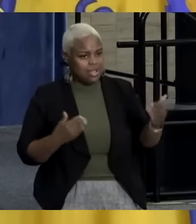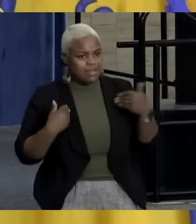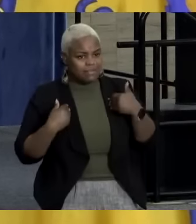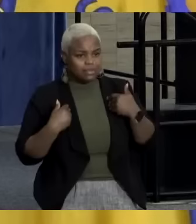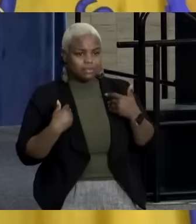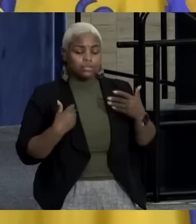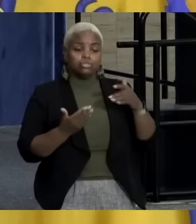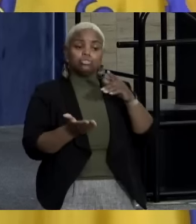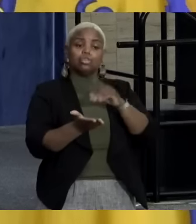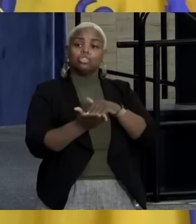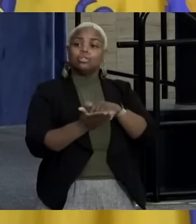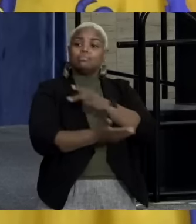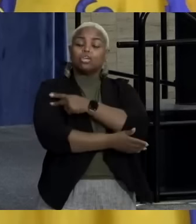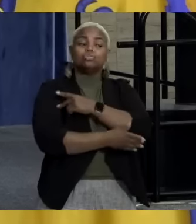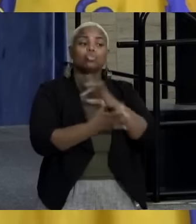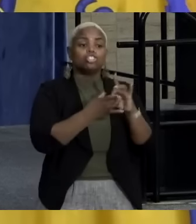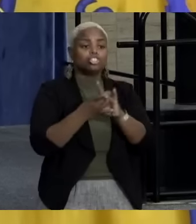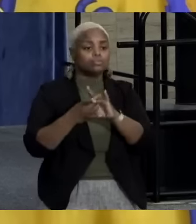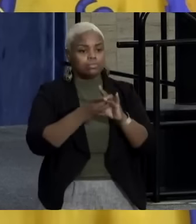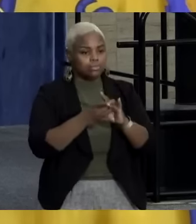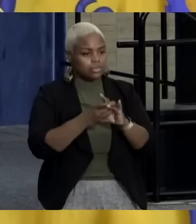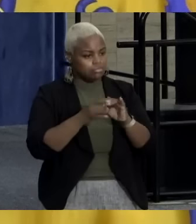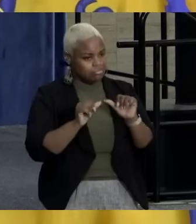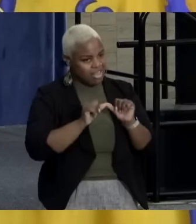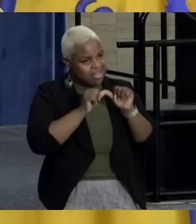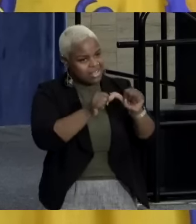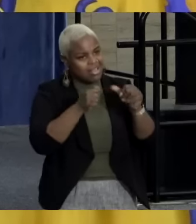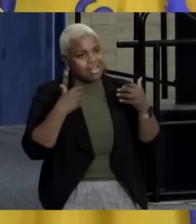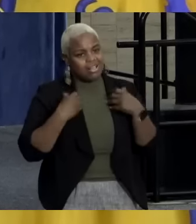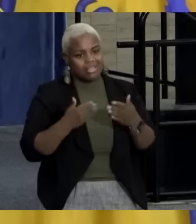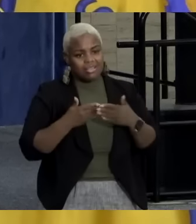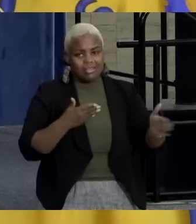And the way we do that, we talk about this all the time in the Secretary's office,